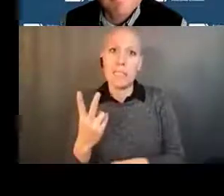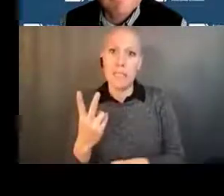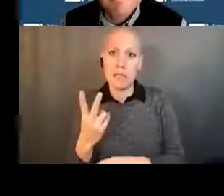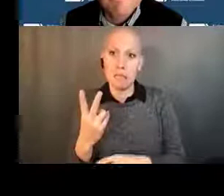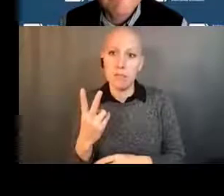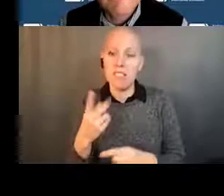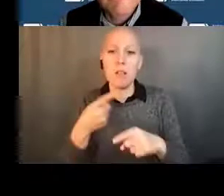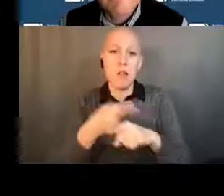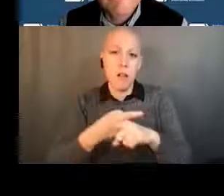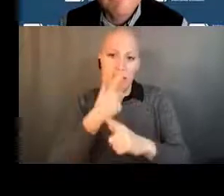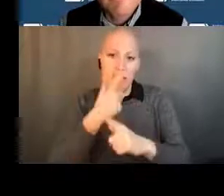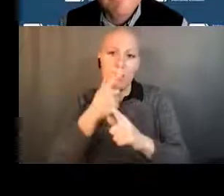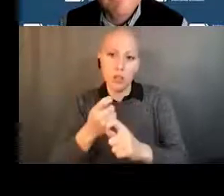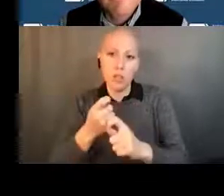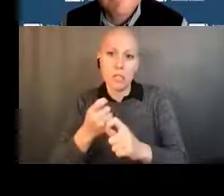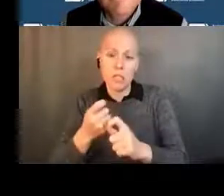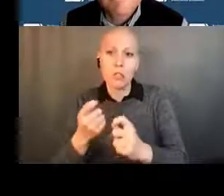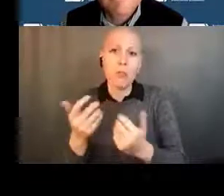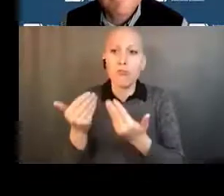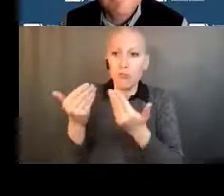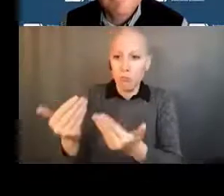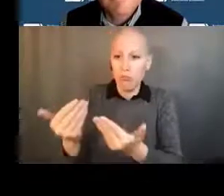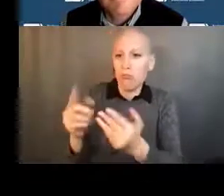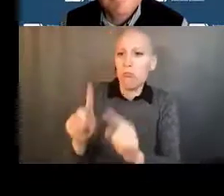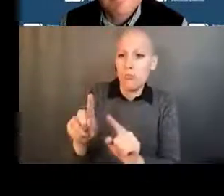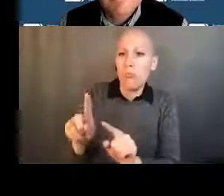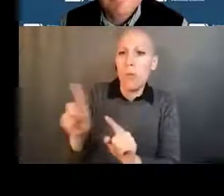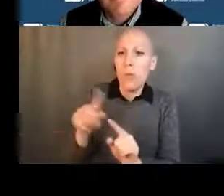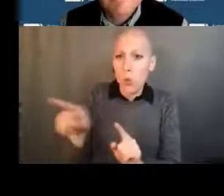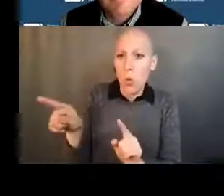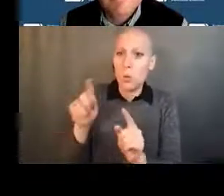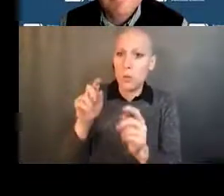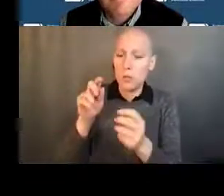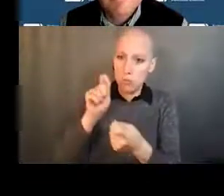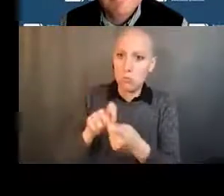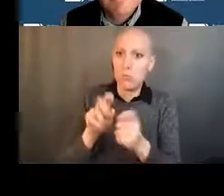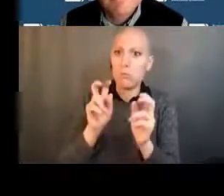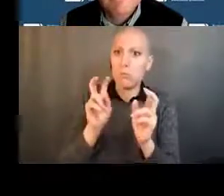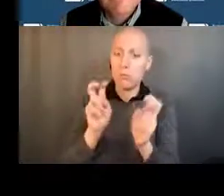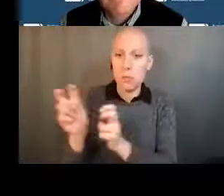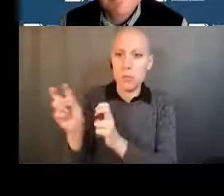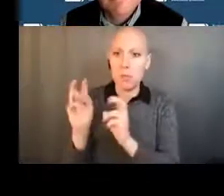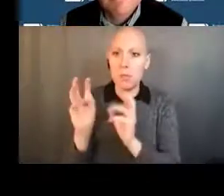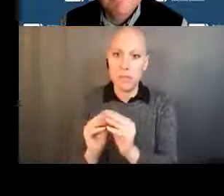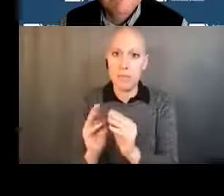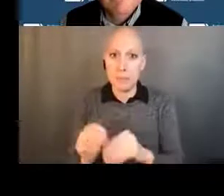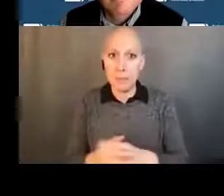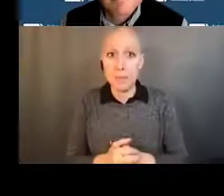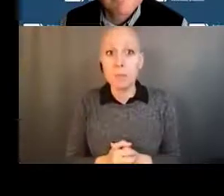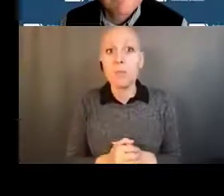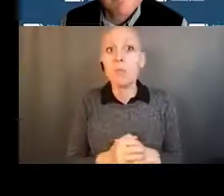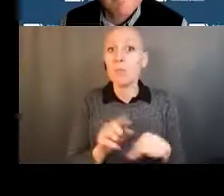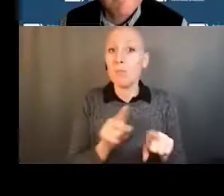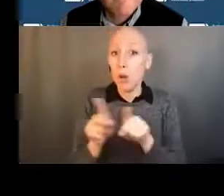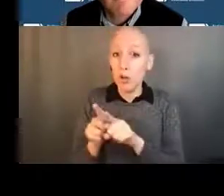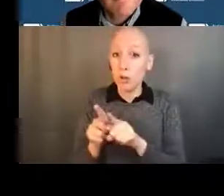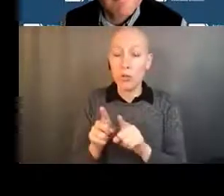And then the last thing is, to always review your Notice of Award, look for special terms that are specific to your award